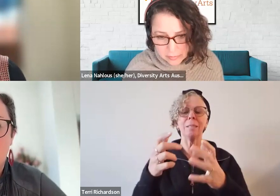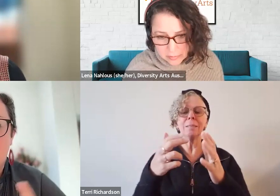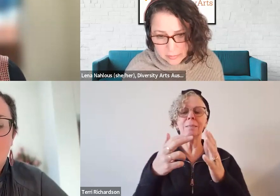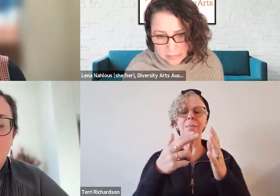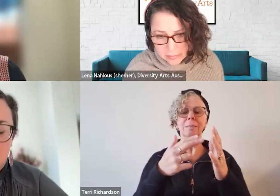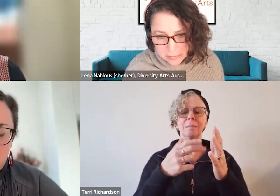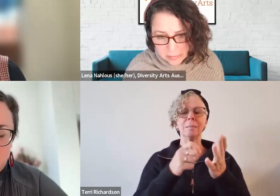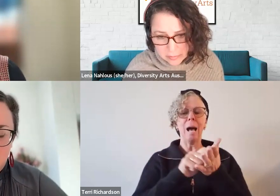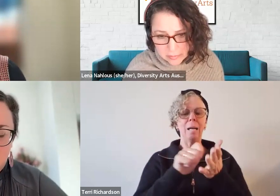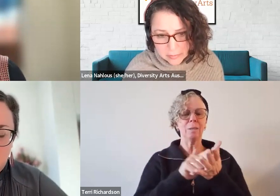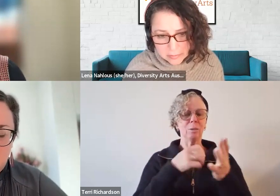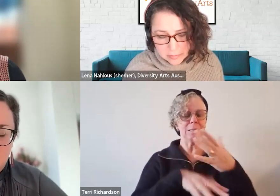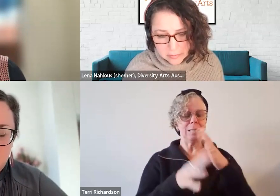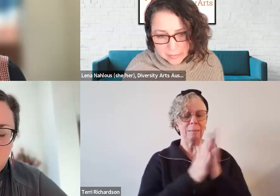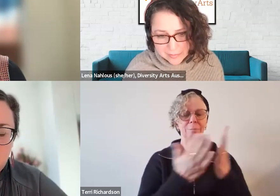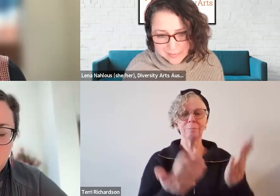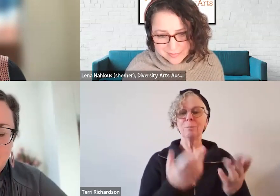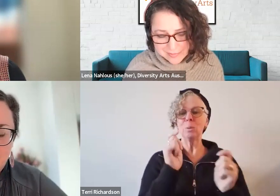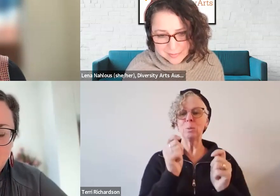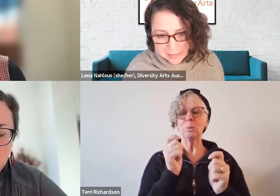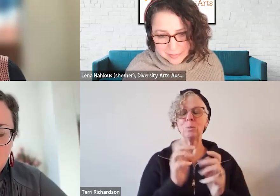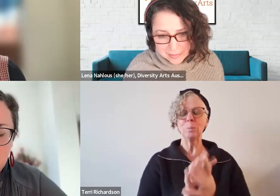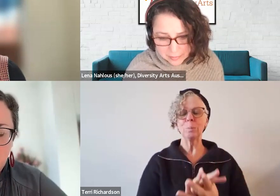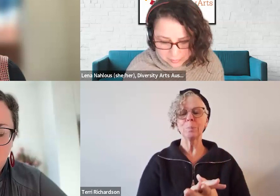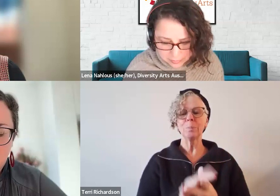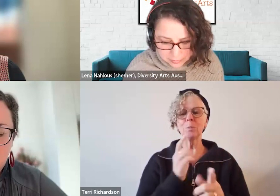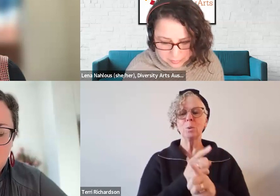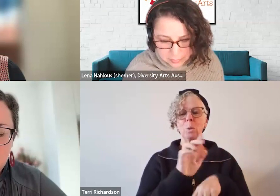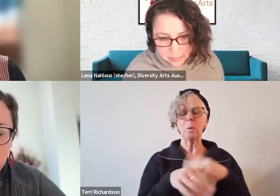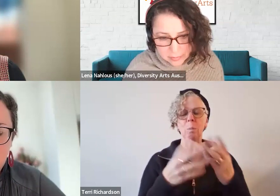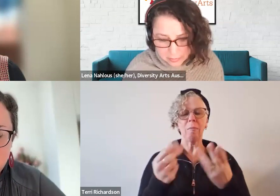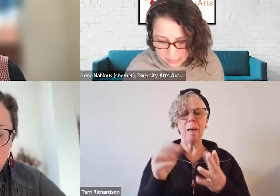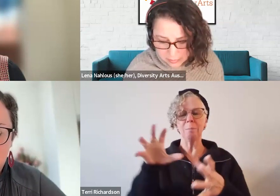of Meanjin and I was speaking to the Ontario mob for that piece.